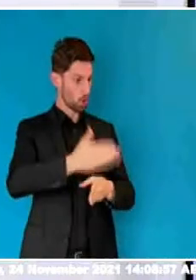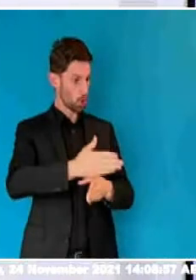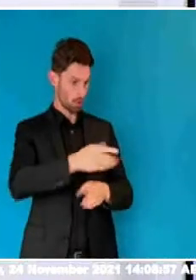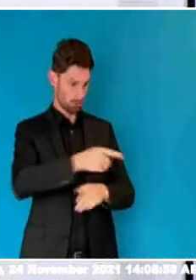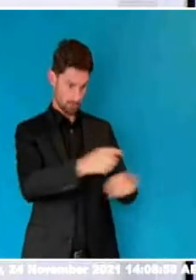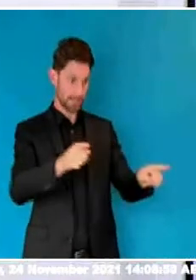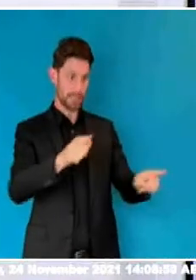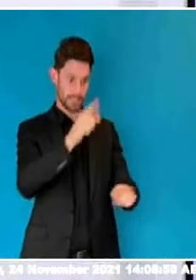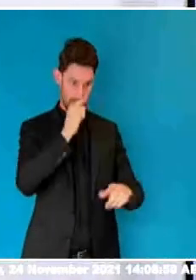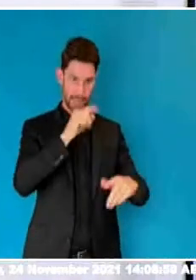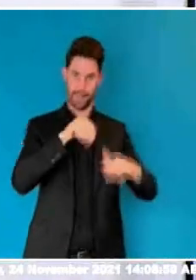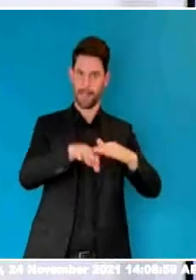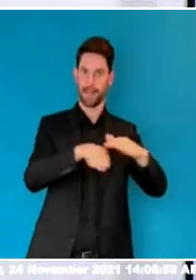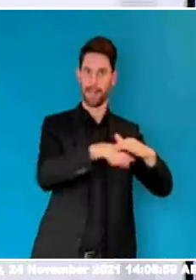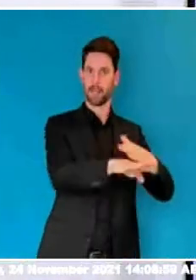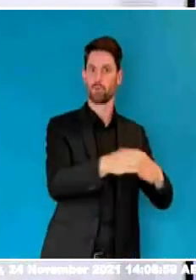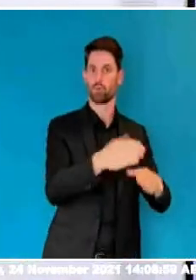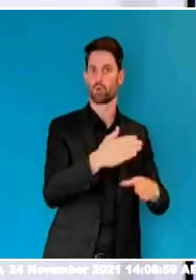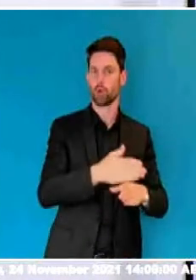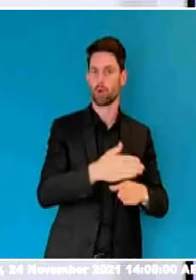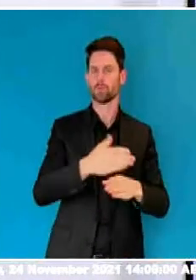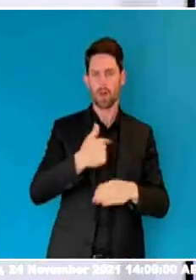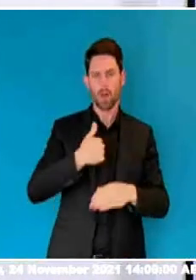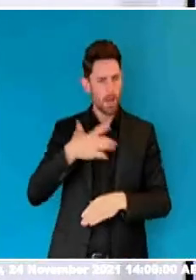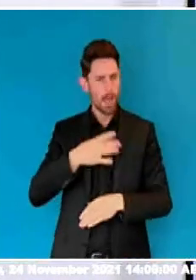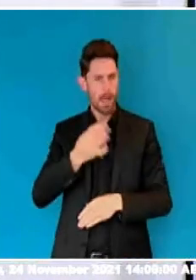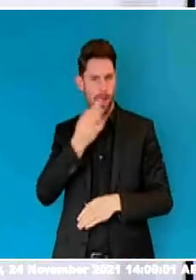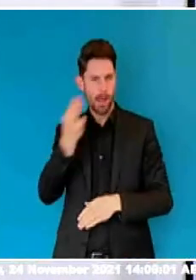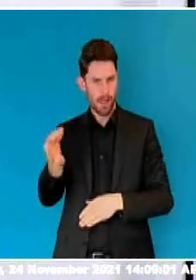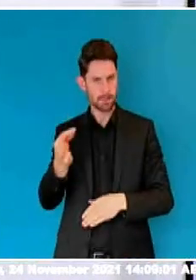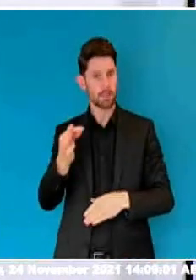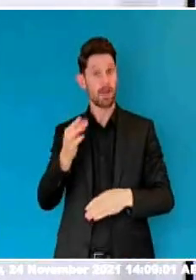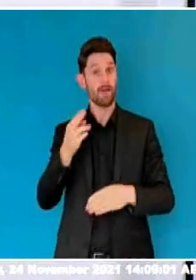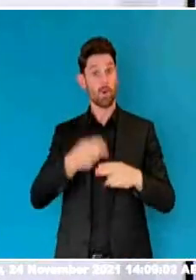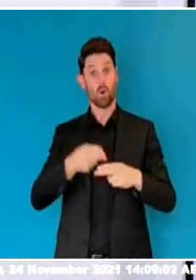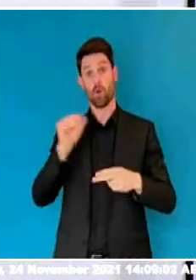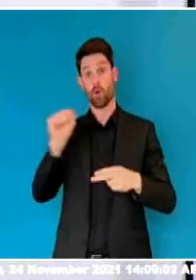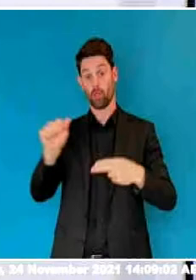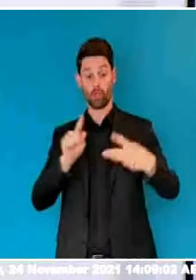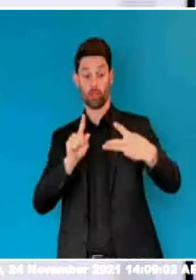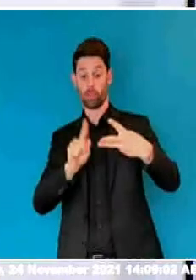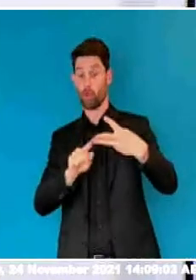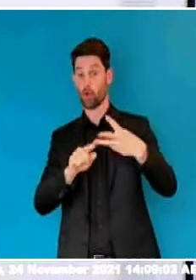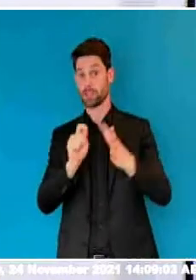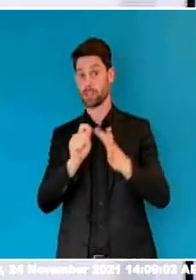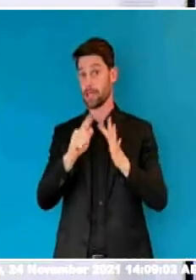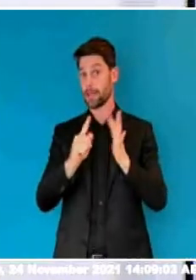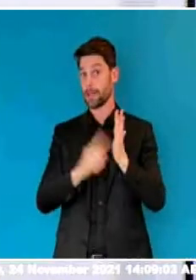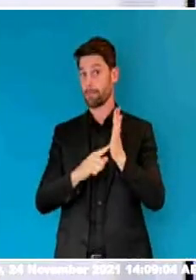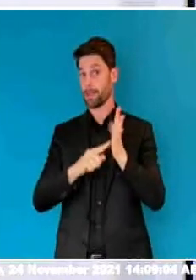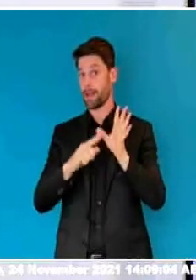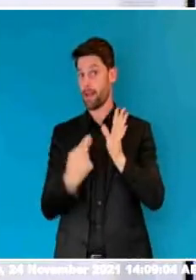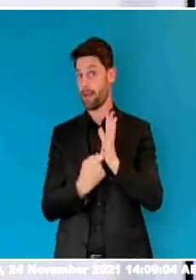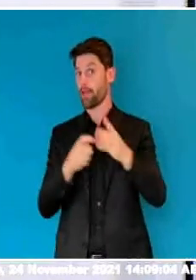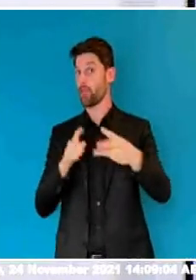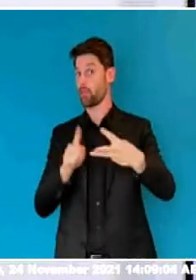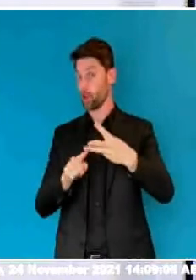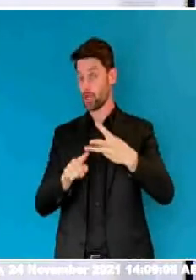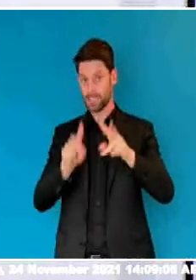Can I ask you how the research done for Pillar 3, which is the Employer Mobilisation